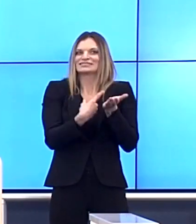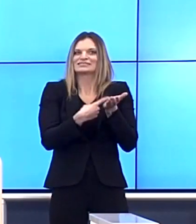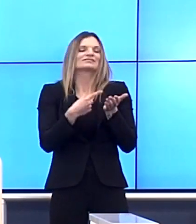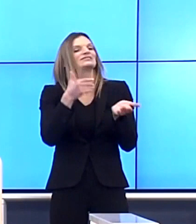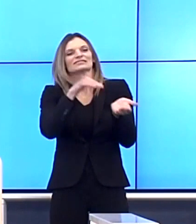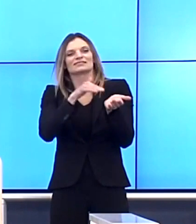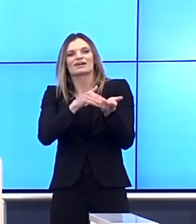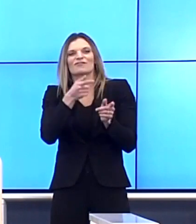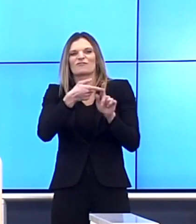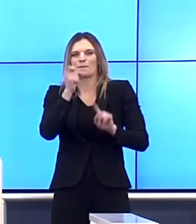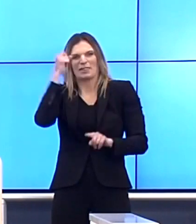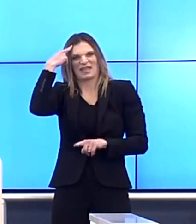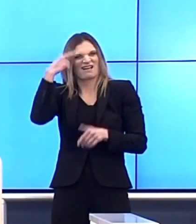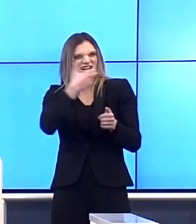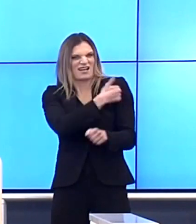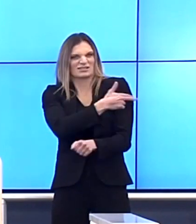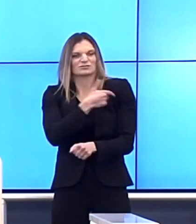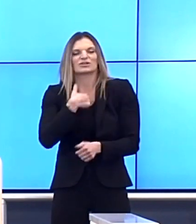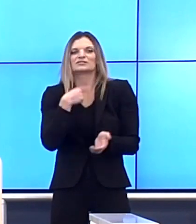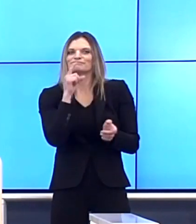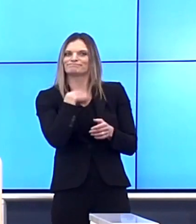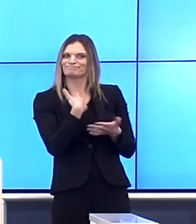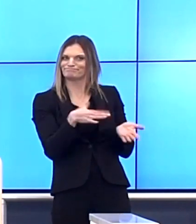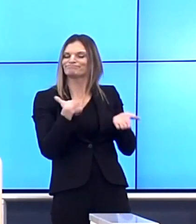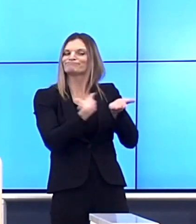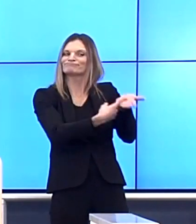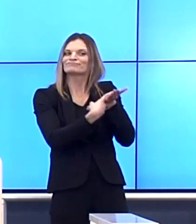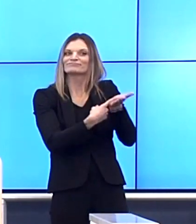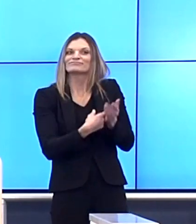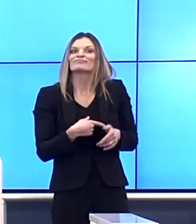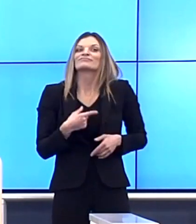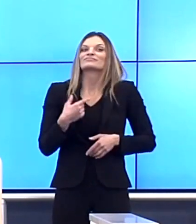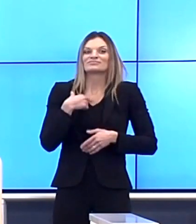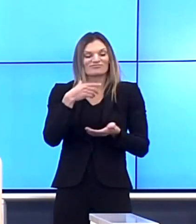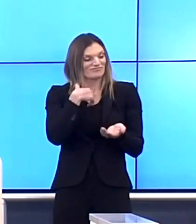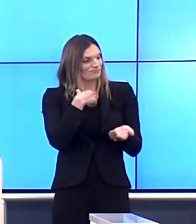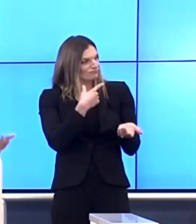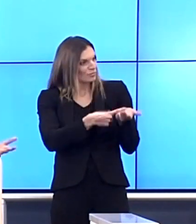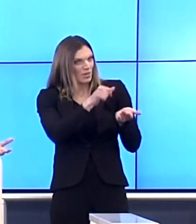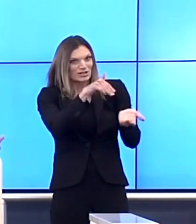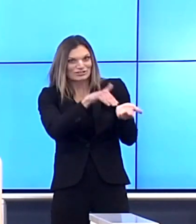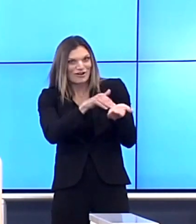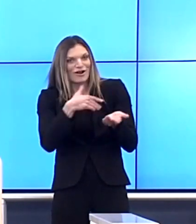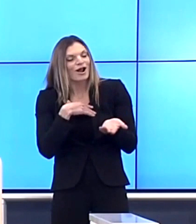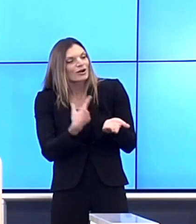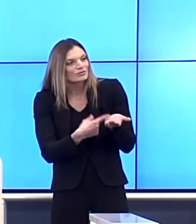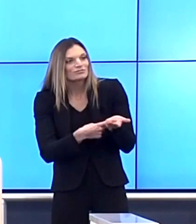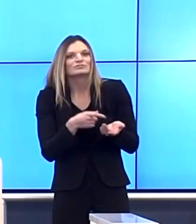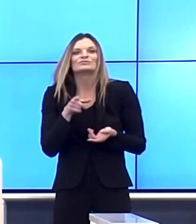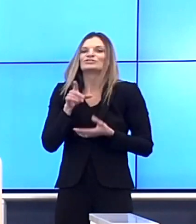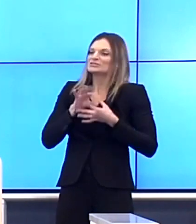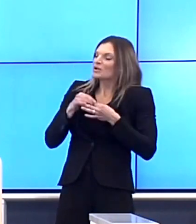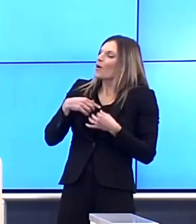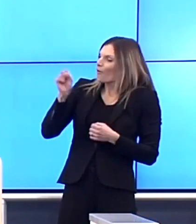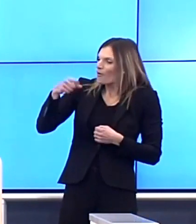I HAD A CONVERSATION WITH A DOCTOR AT SPARROW HOSPITAL IN DOCTOR AT SPARROW HOSPITAL IN LANSING RECENTLY. LANSING RECENTLY. SHE TOLD ME THAT SHE WAS PROUD SHE TOLD ME THAT SHE WAS PROUD TO STAY ON THE FRONT LINE AND BE